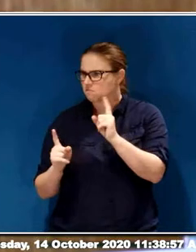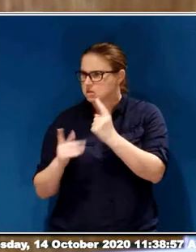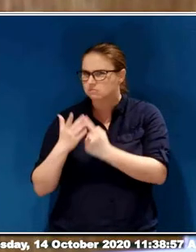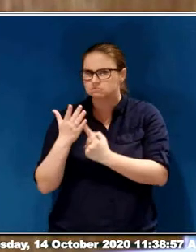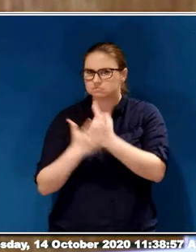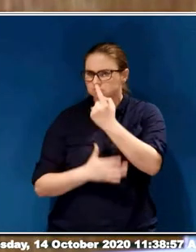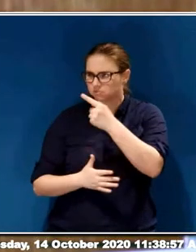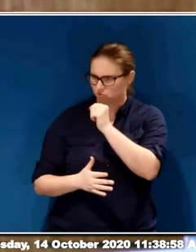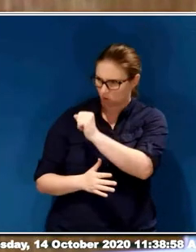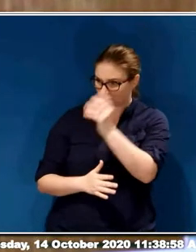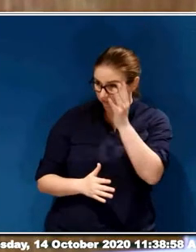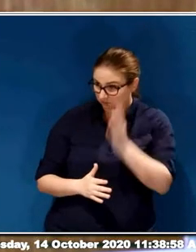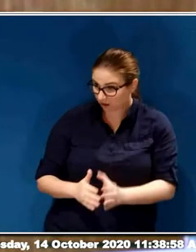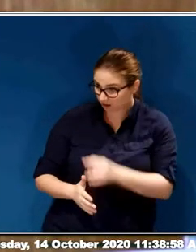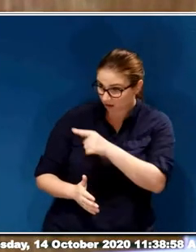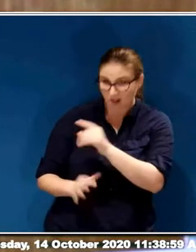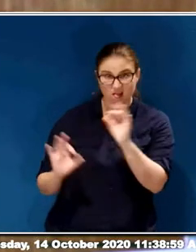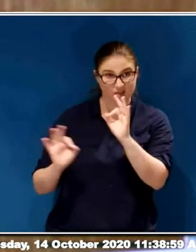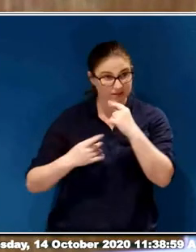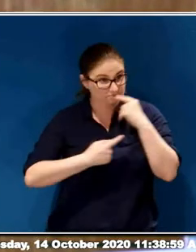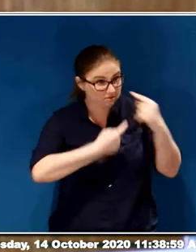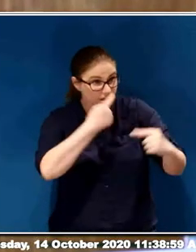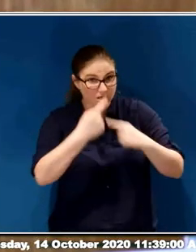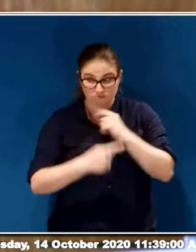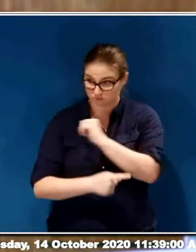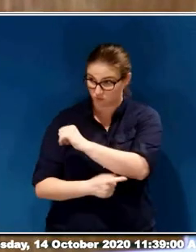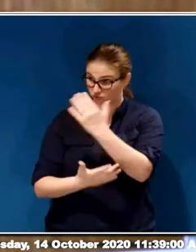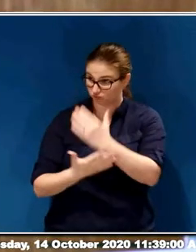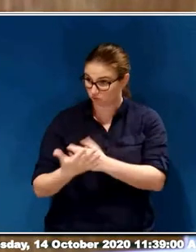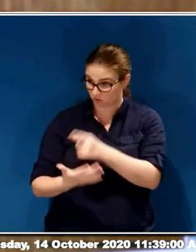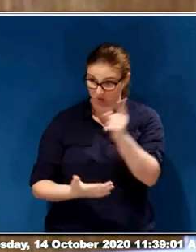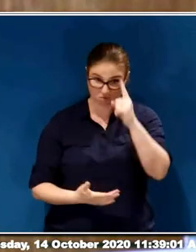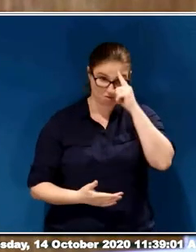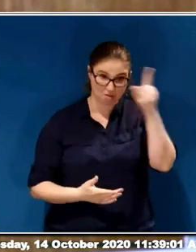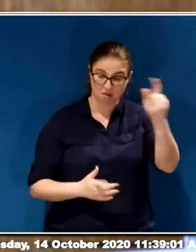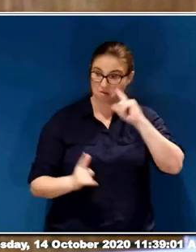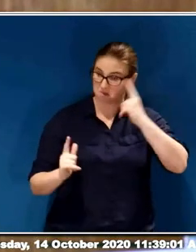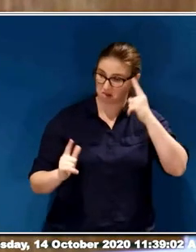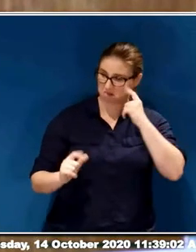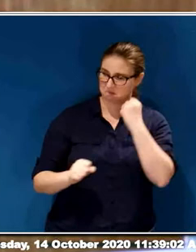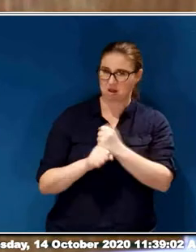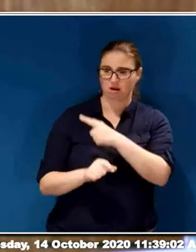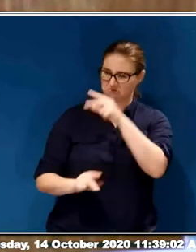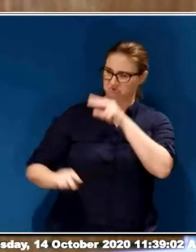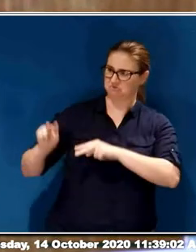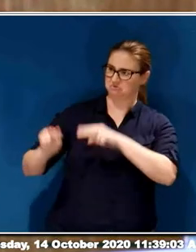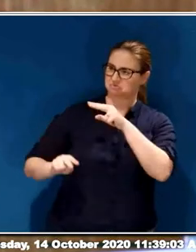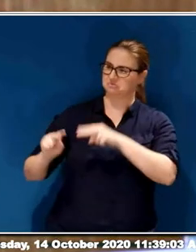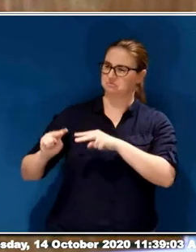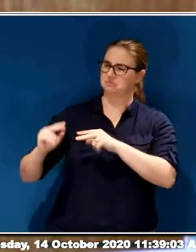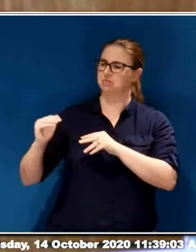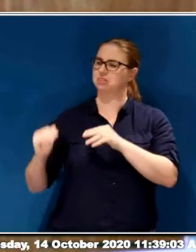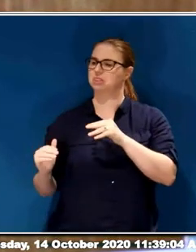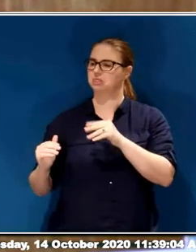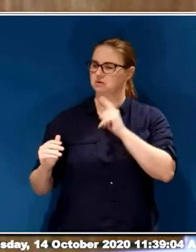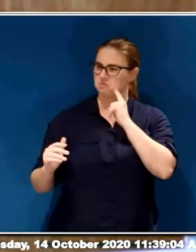that you think that maybe they'll think less of you? Yep, my good friends' ears. Okay. Because of what happened? I don't know.